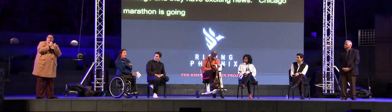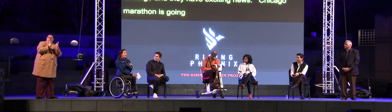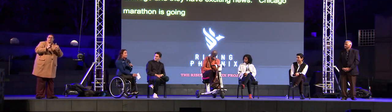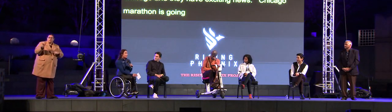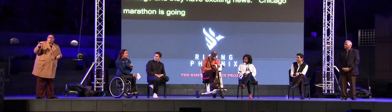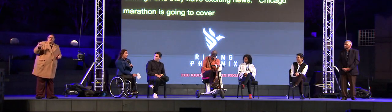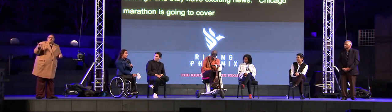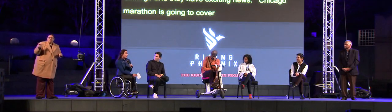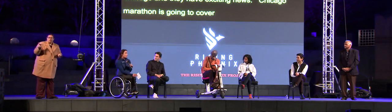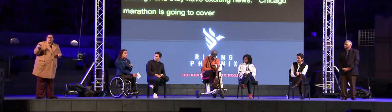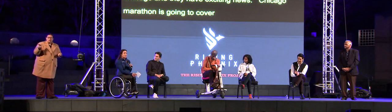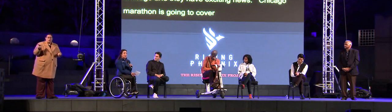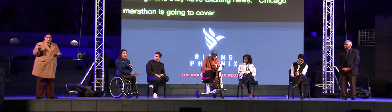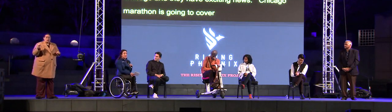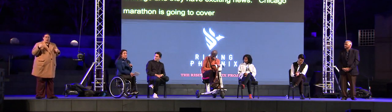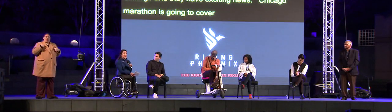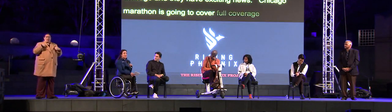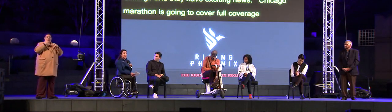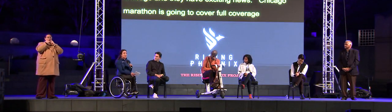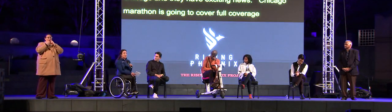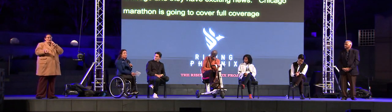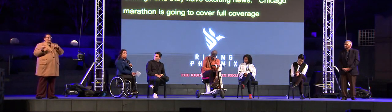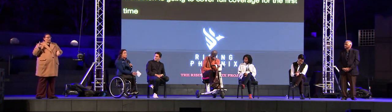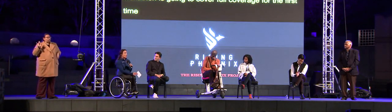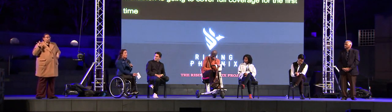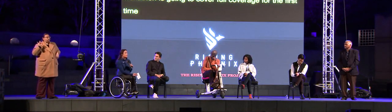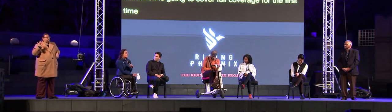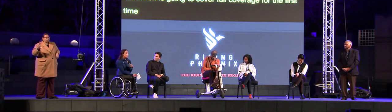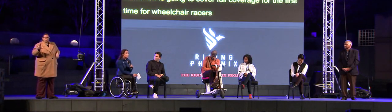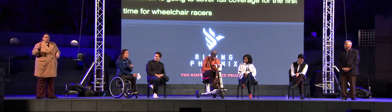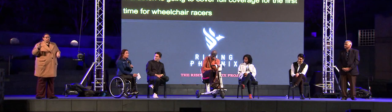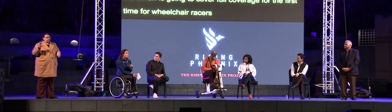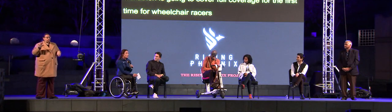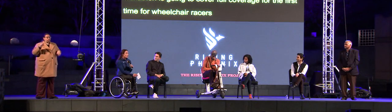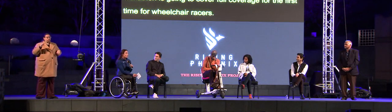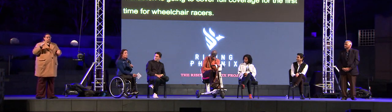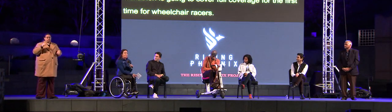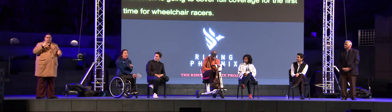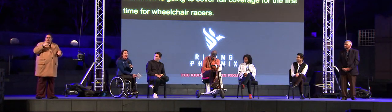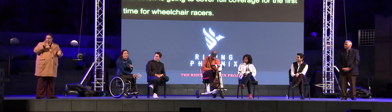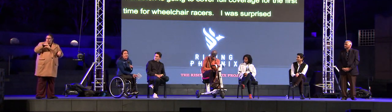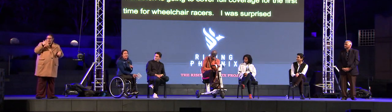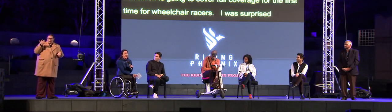And I was surprised, and I was shocked. And I said, well, why?